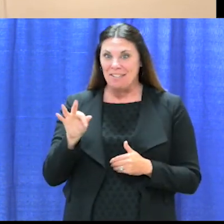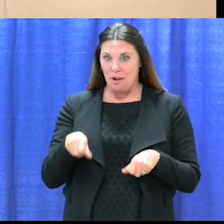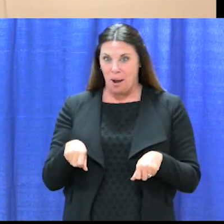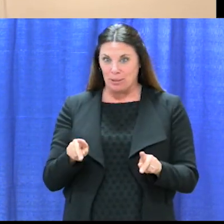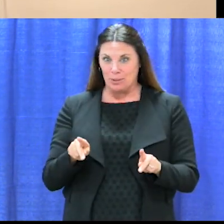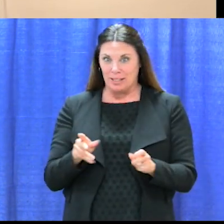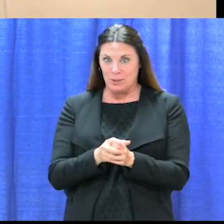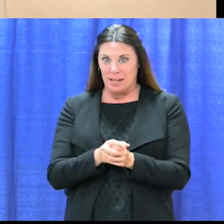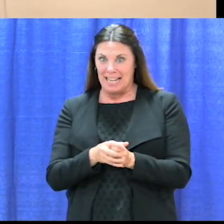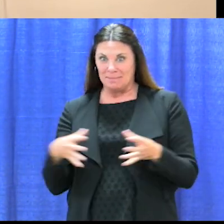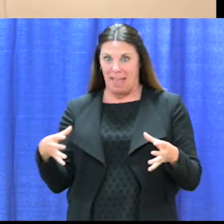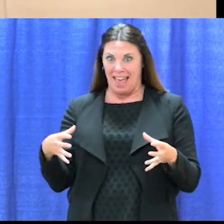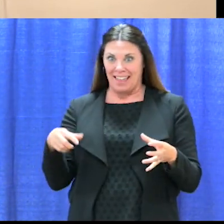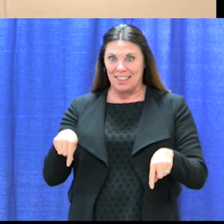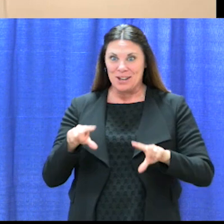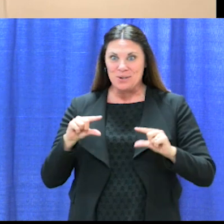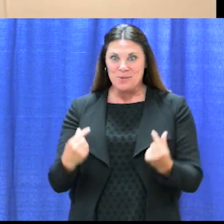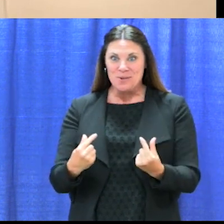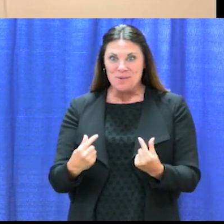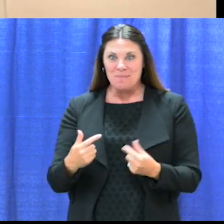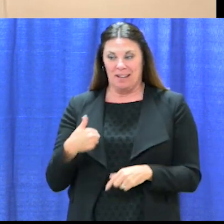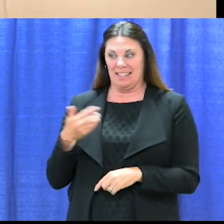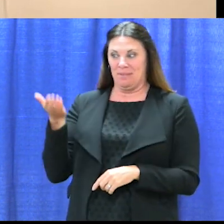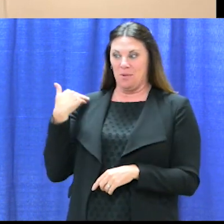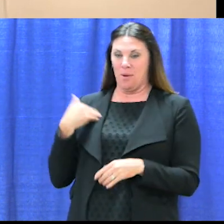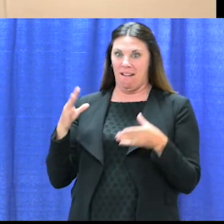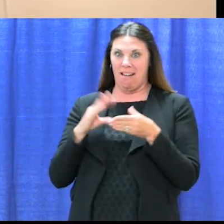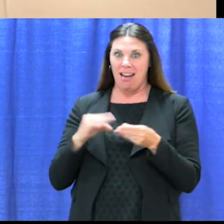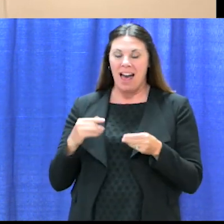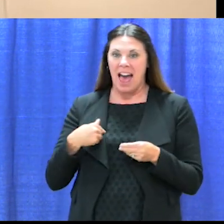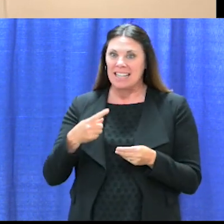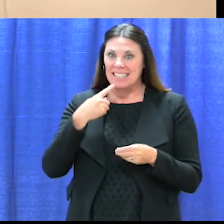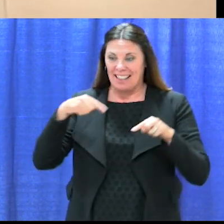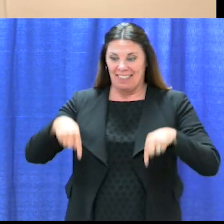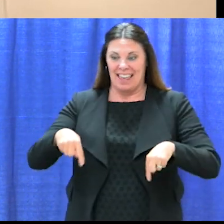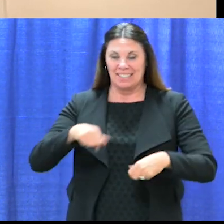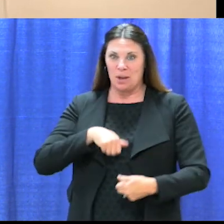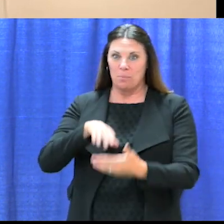As I started in my earlier comments this is a multi-pronged approach and it's not just